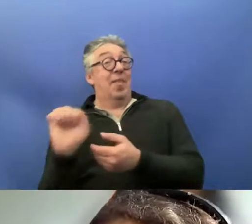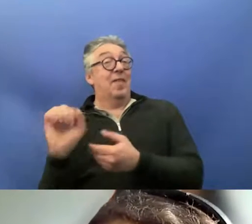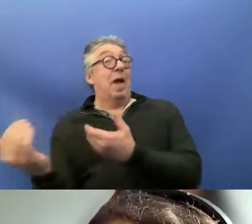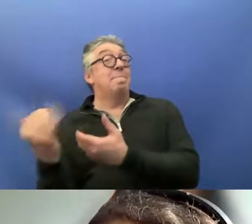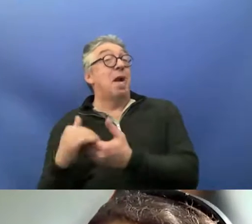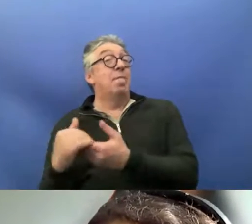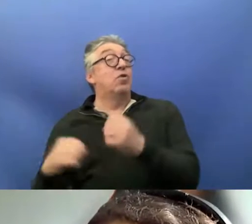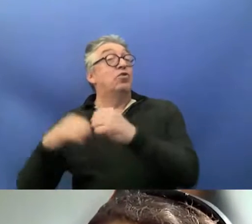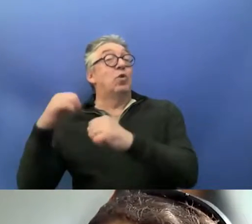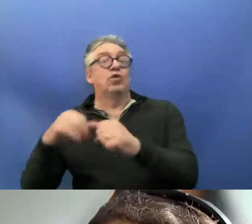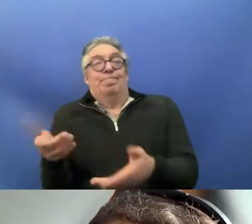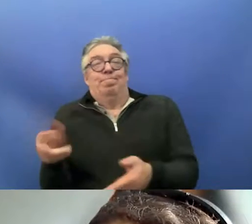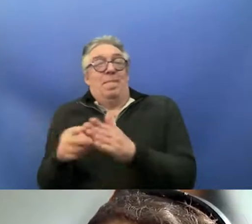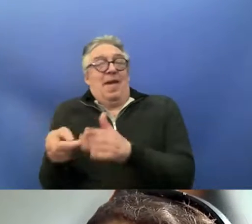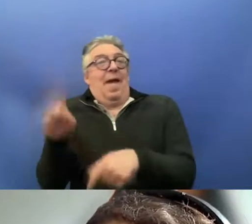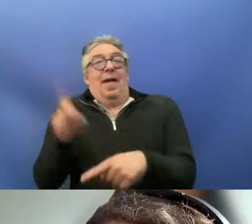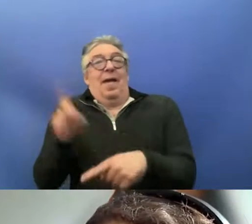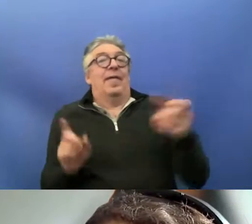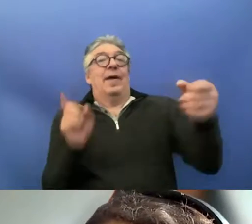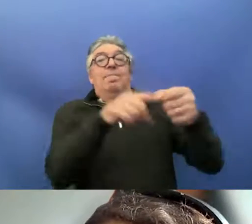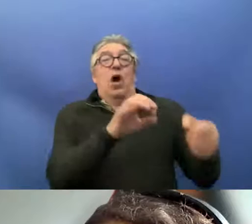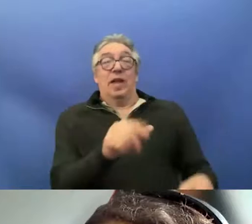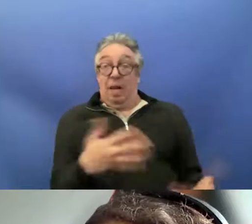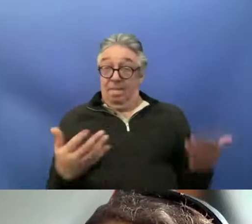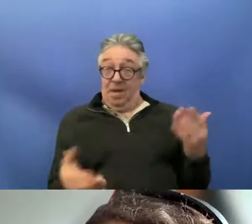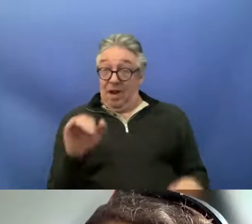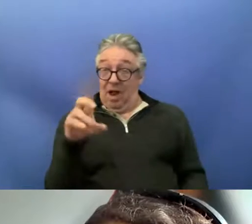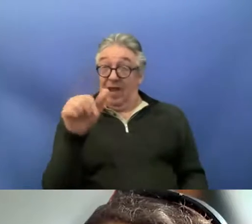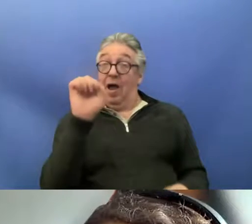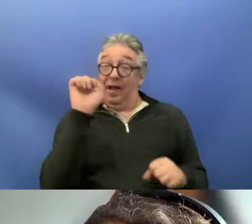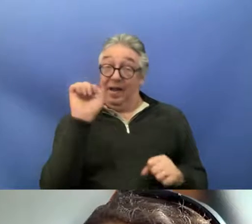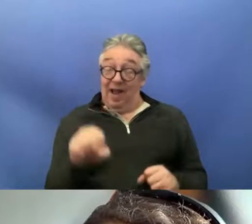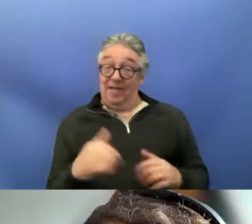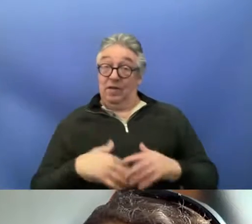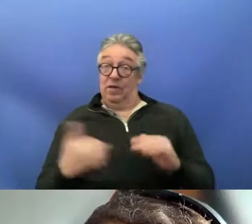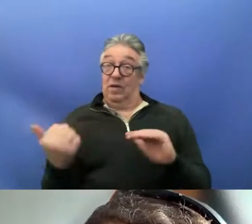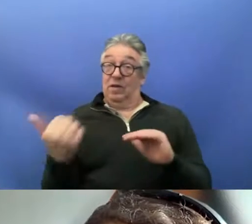Would IDA consider hosting a data and disability working group of OPDs especially interested